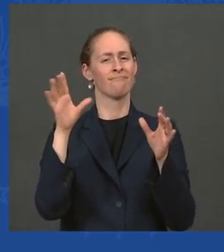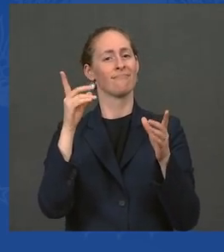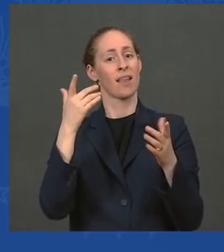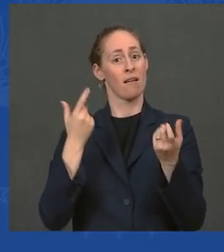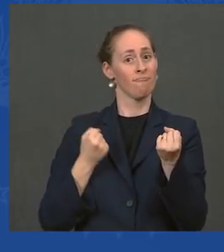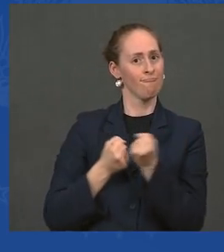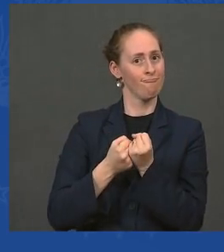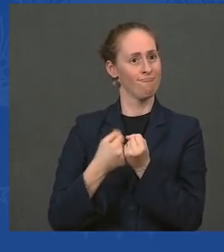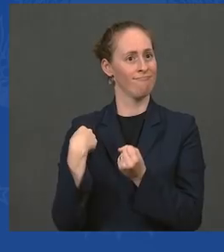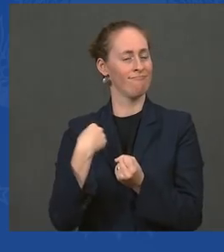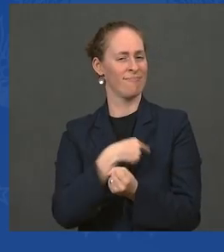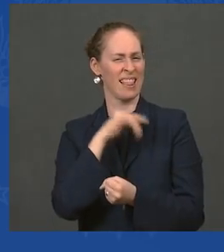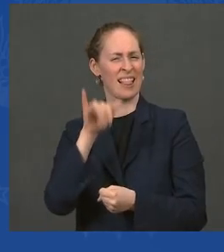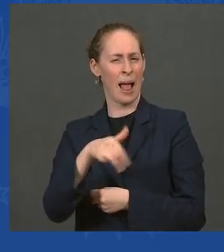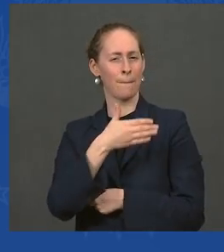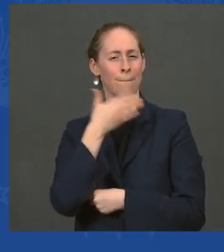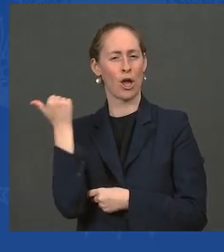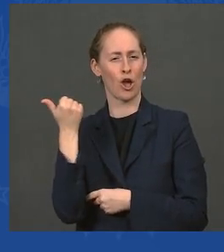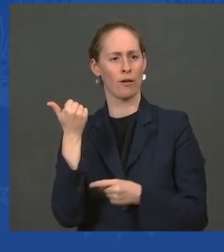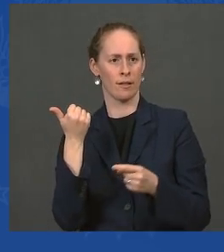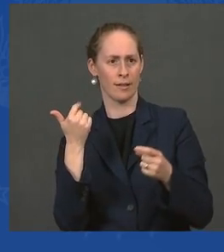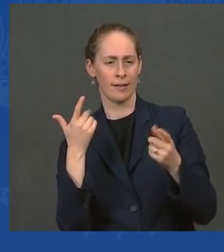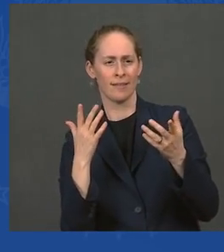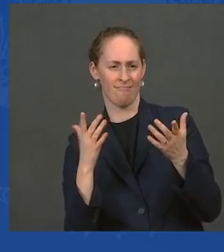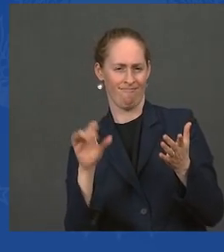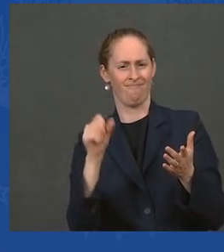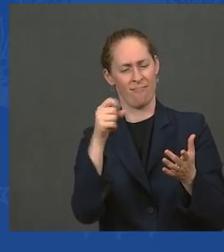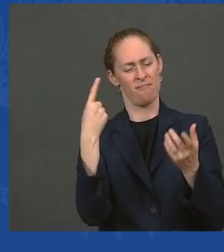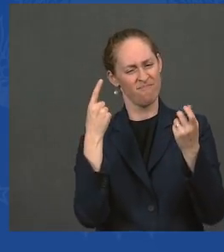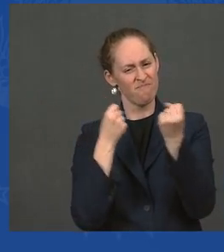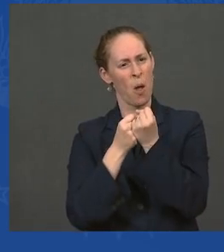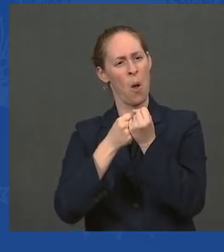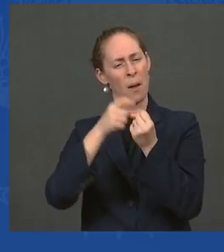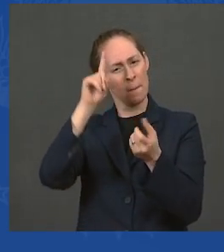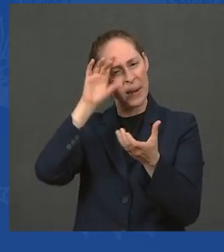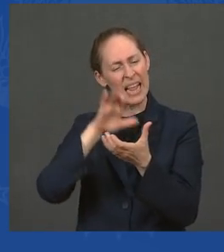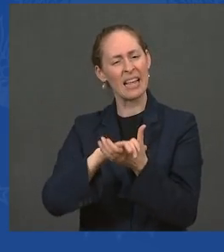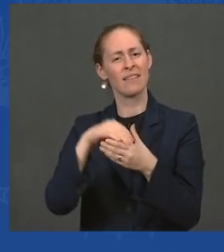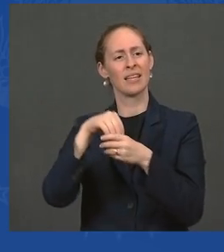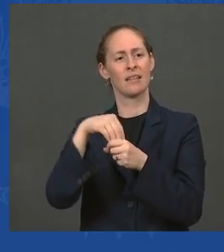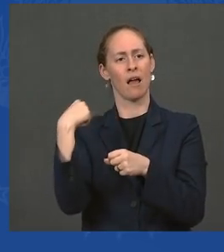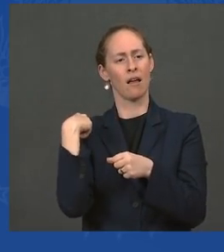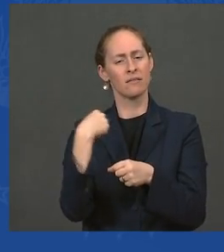initiatives do: they bet on America. It's about believing in the American people. It's about believing -- about believing.